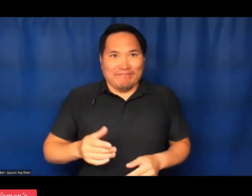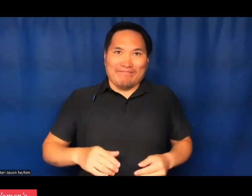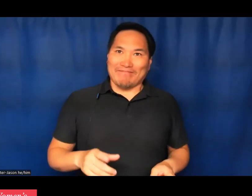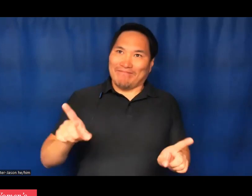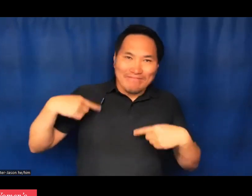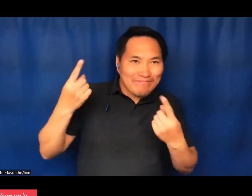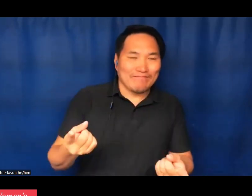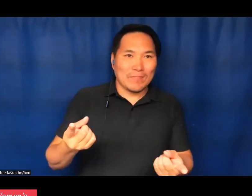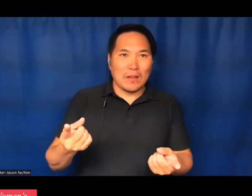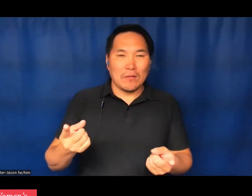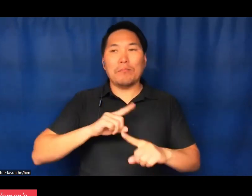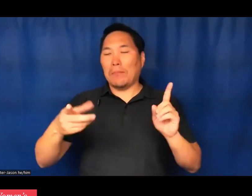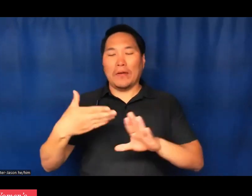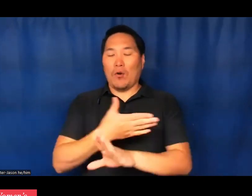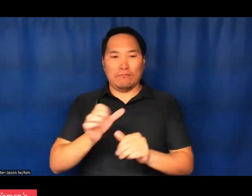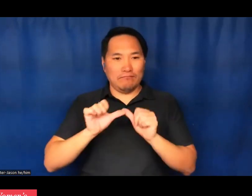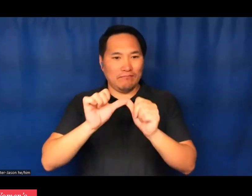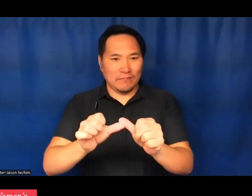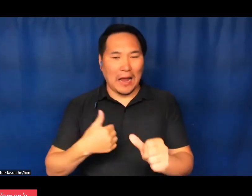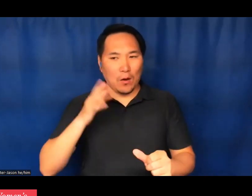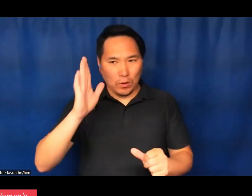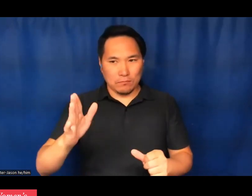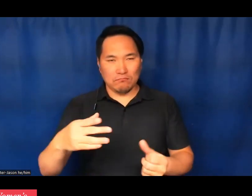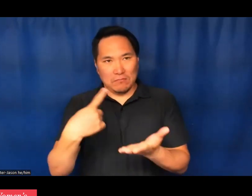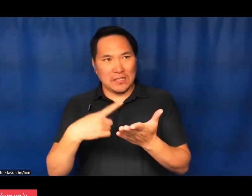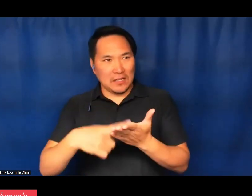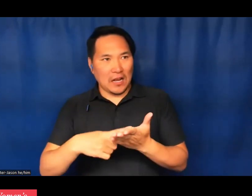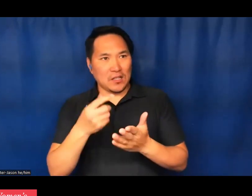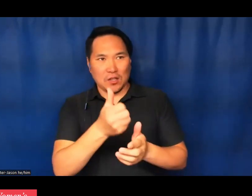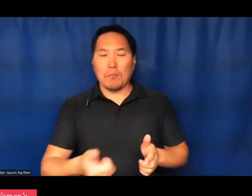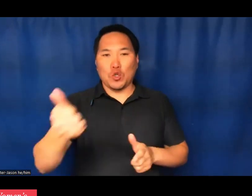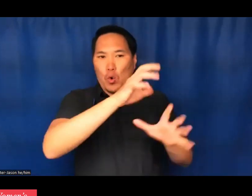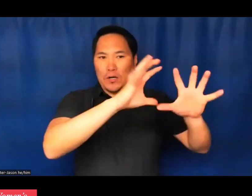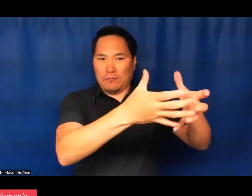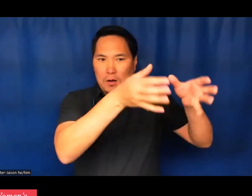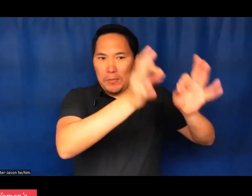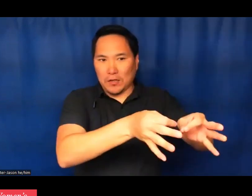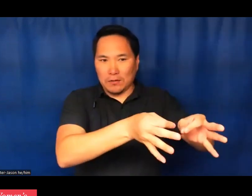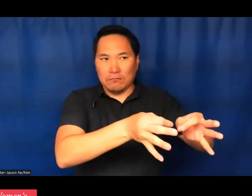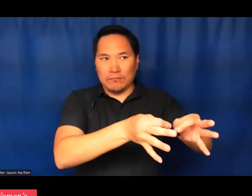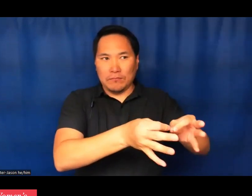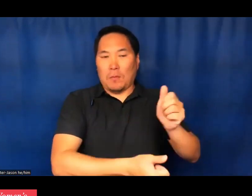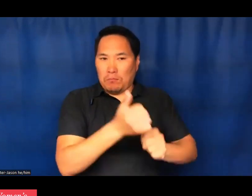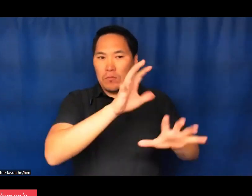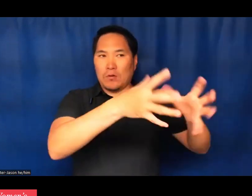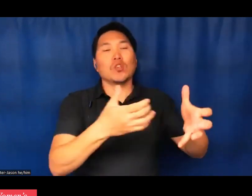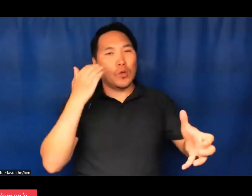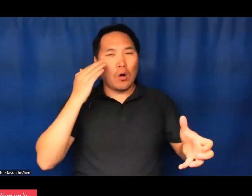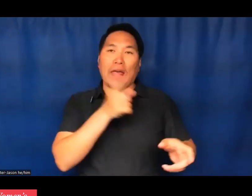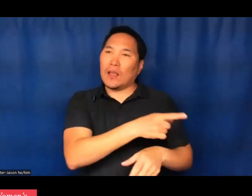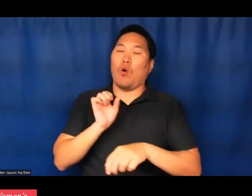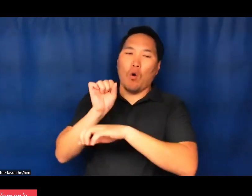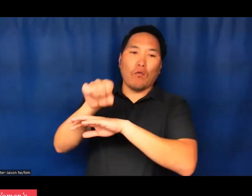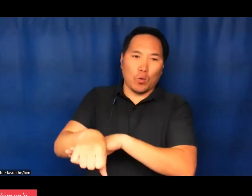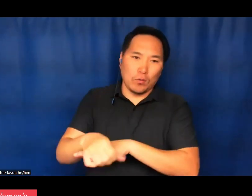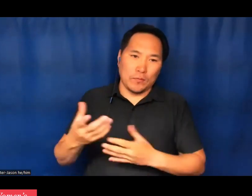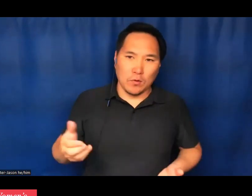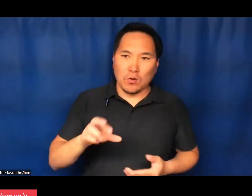Without further ado, I'm going to go to straight opinion and court overruled both Roe v. Wade